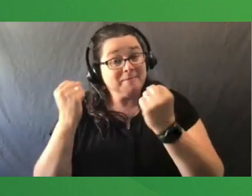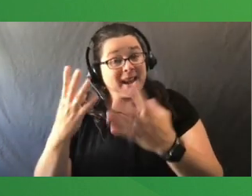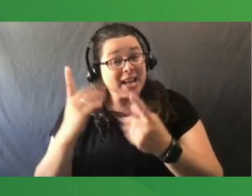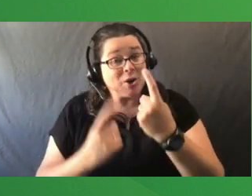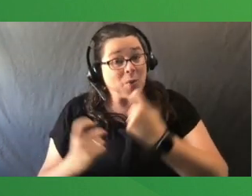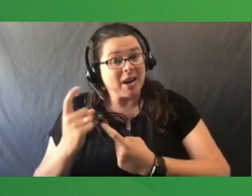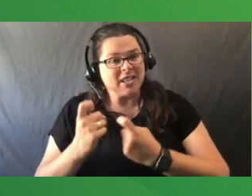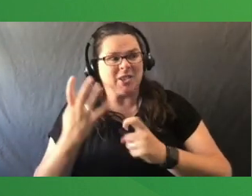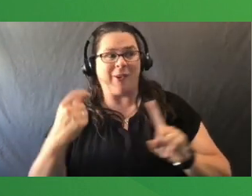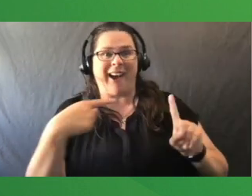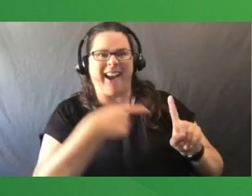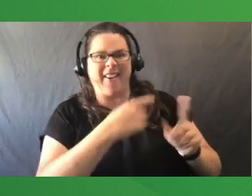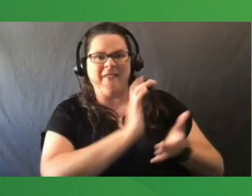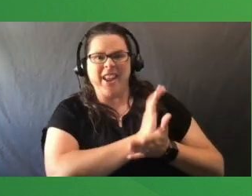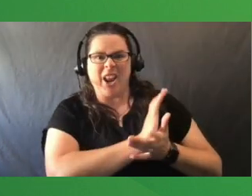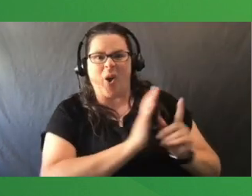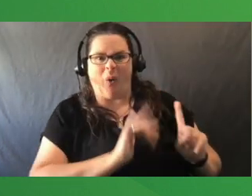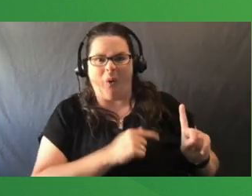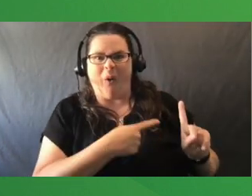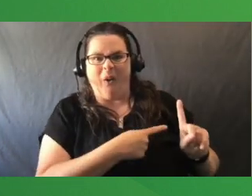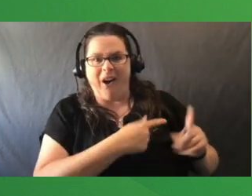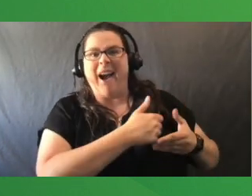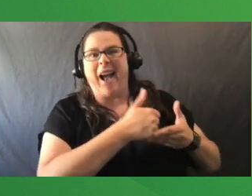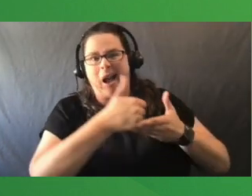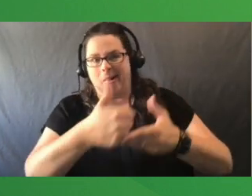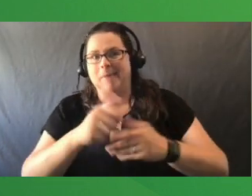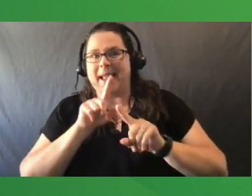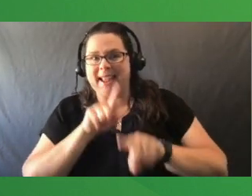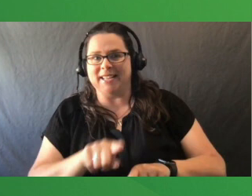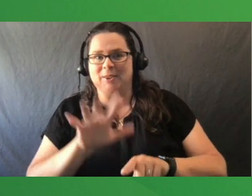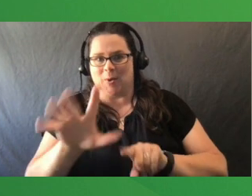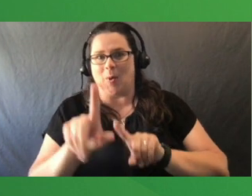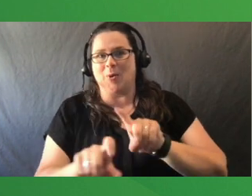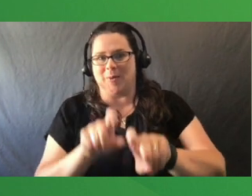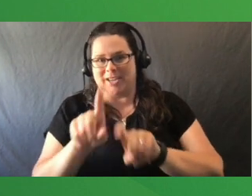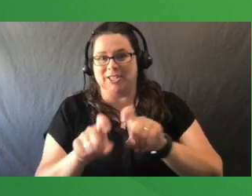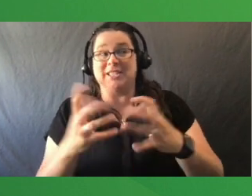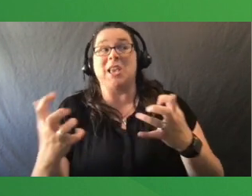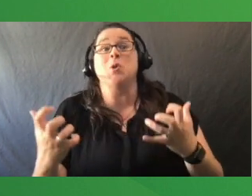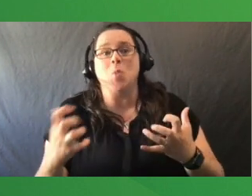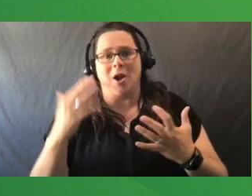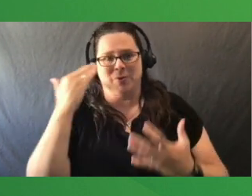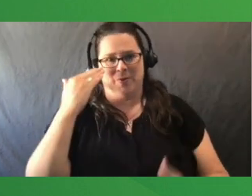this video and I think that'll help answer these things that you want to know.